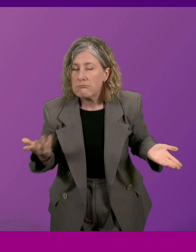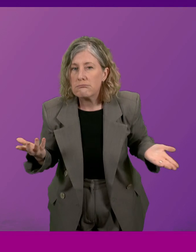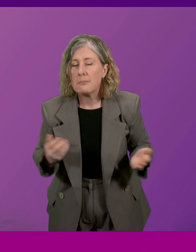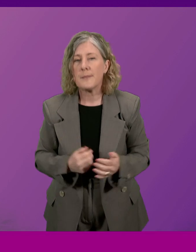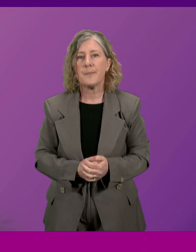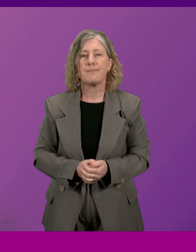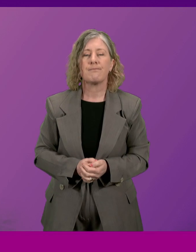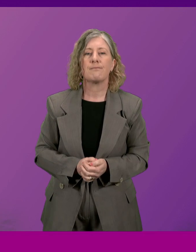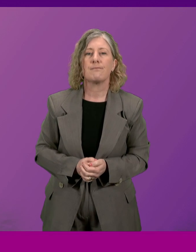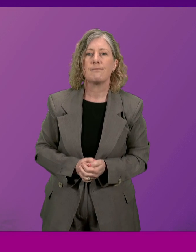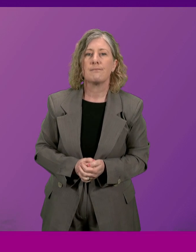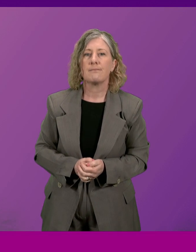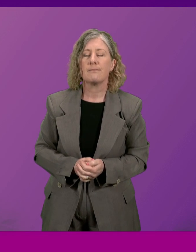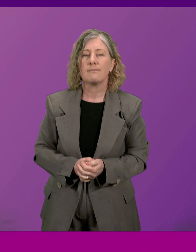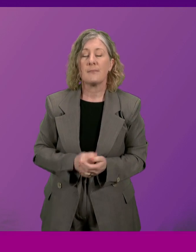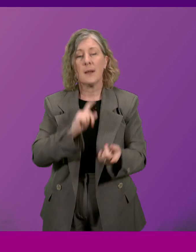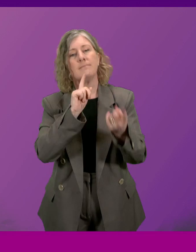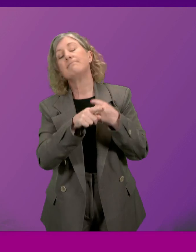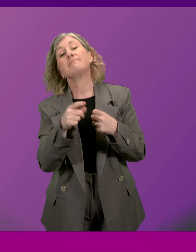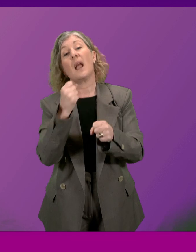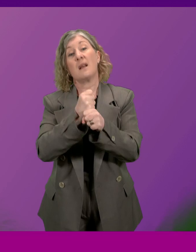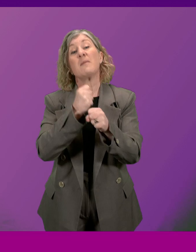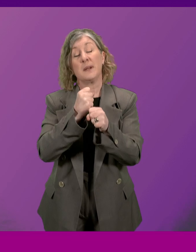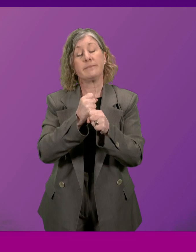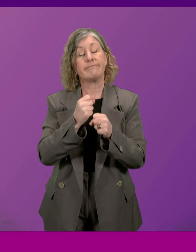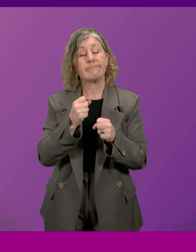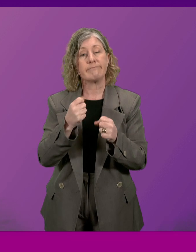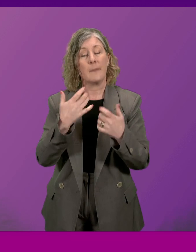The Government is working to introduce legislative proposals in that respect,